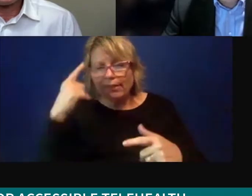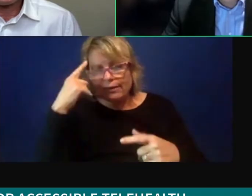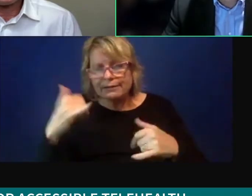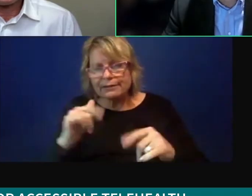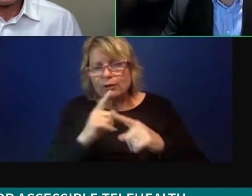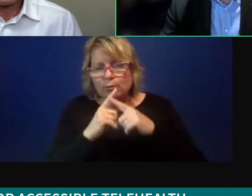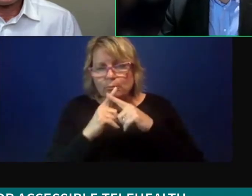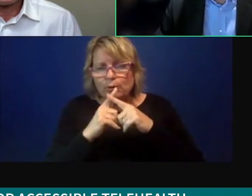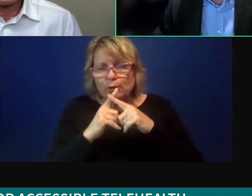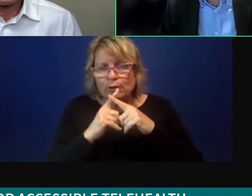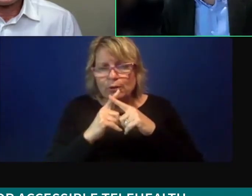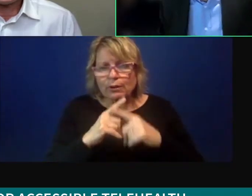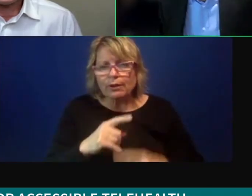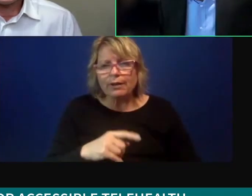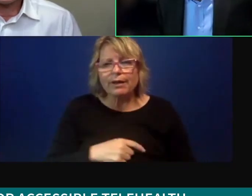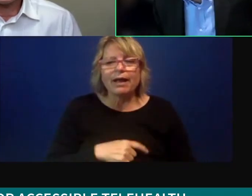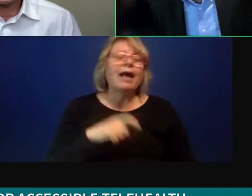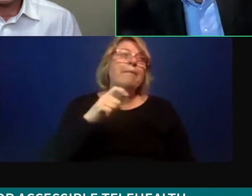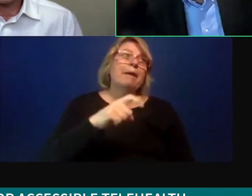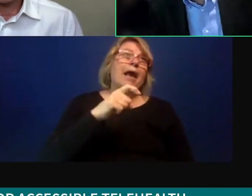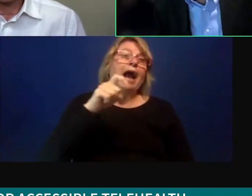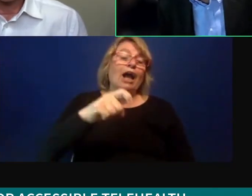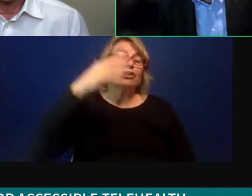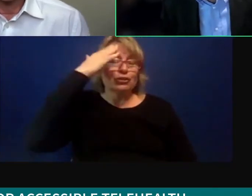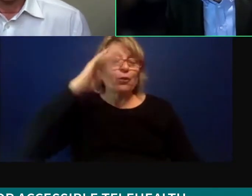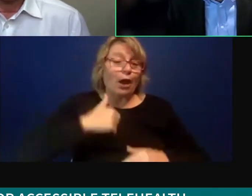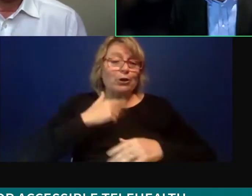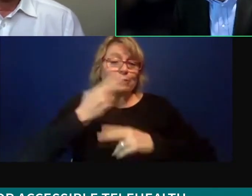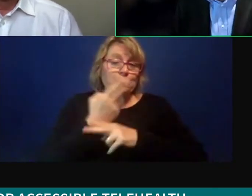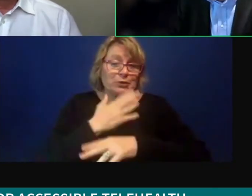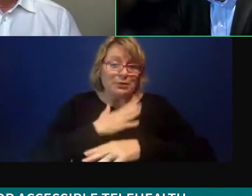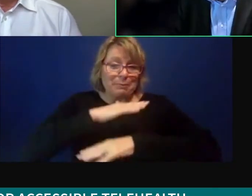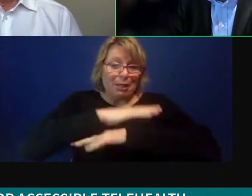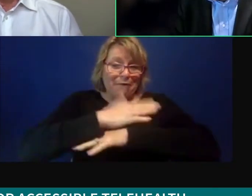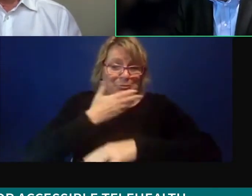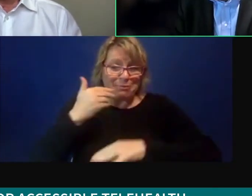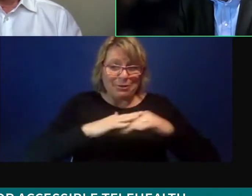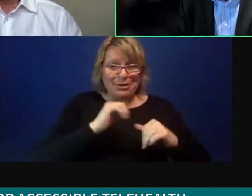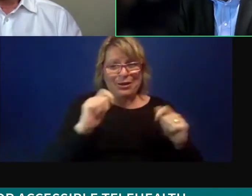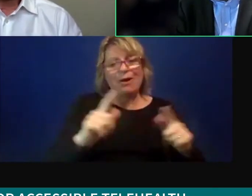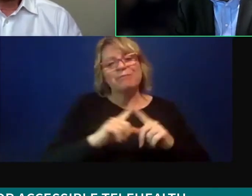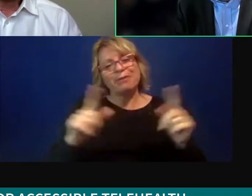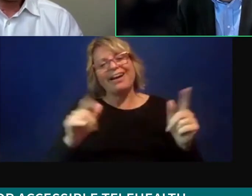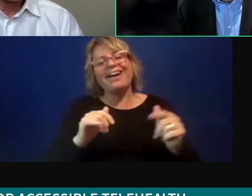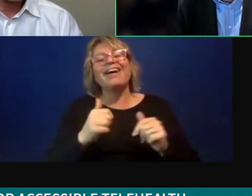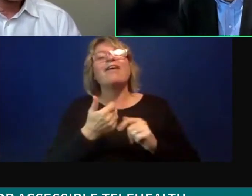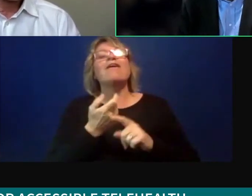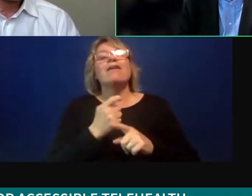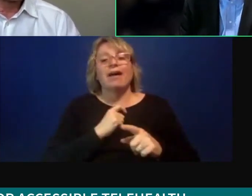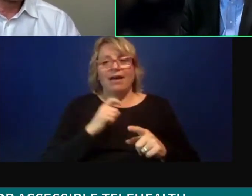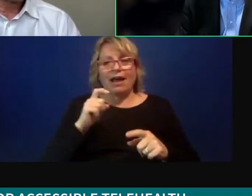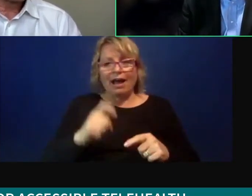Gary Sorrentino: I should know how to use the platform better than anybody, but I think from a regulatory standpoint, I'm still waiting for helpful.